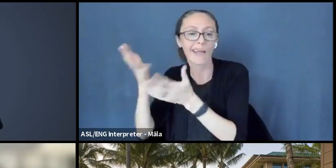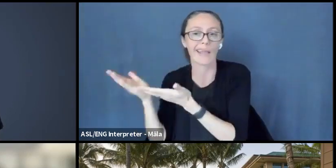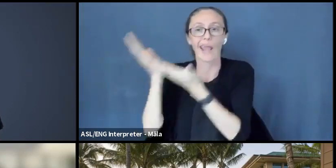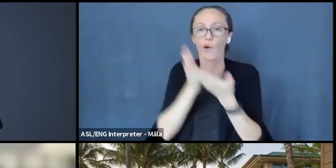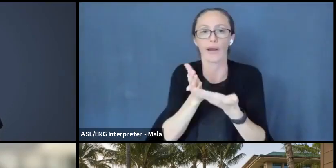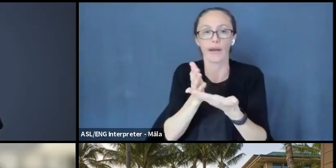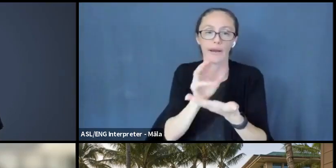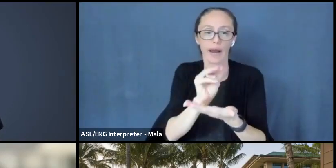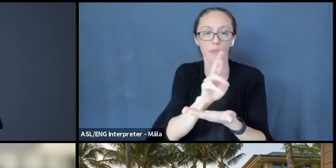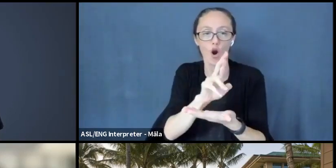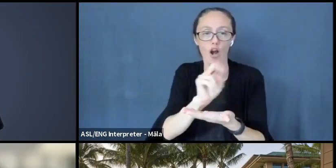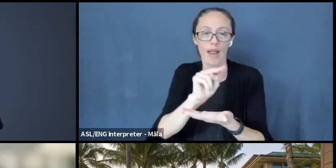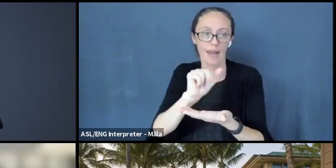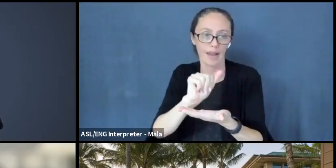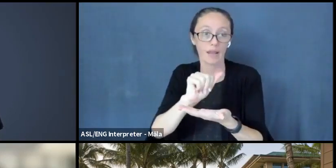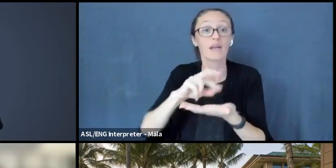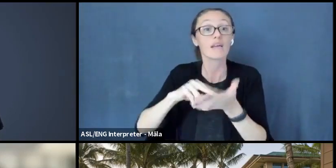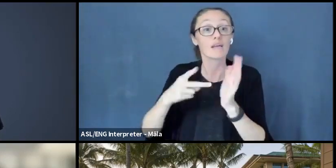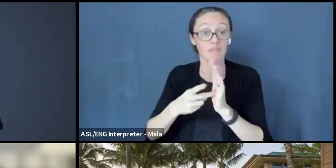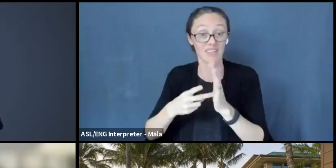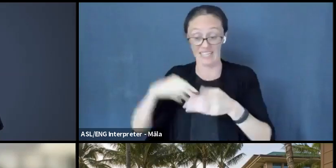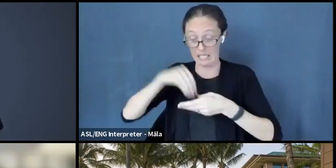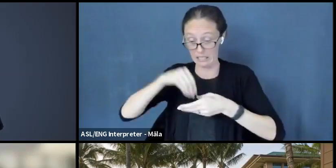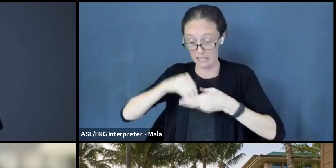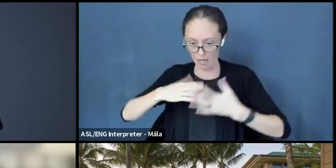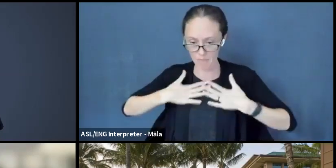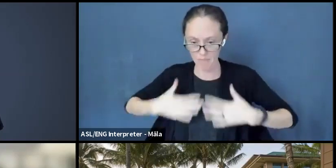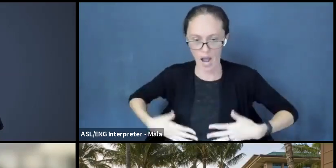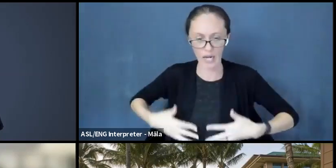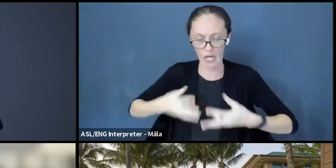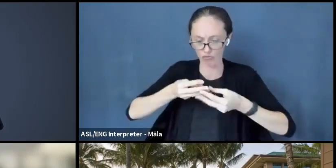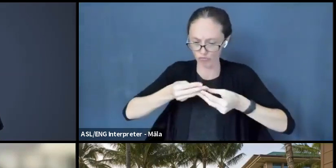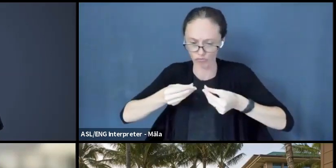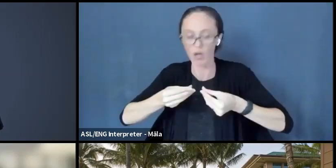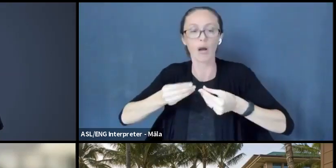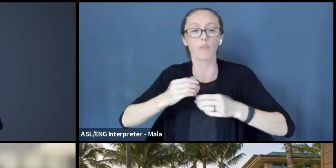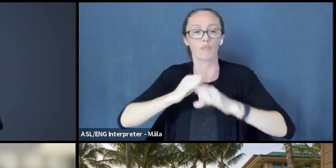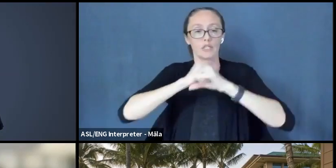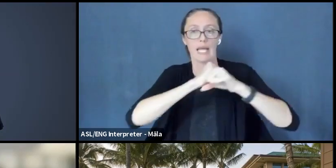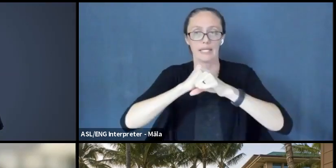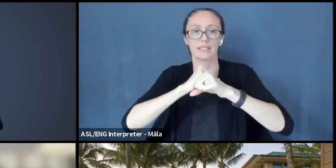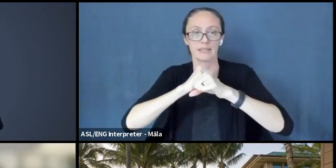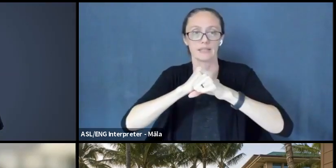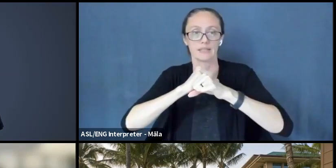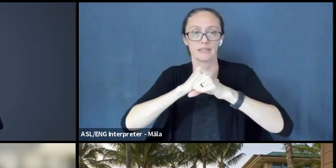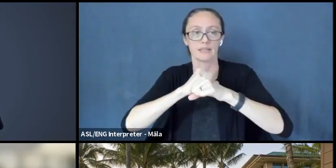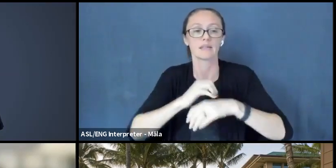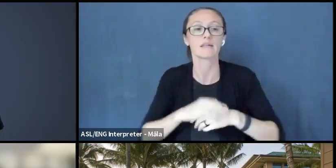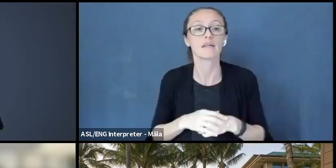it from being degraded in the body and allow it is to enter cells. Has those lipids.